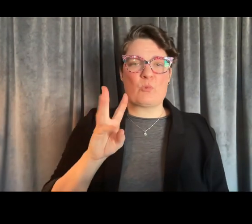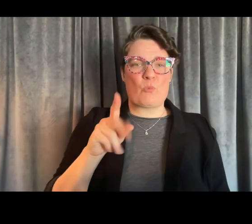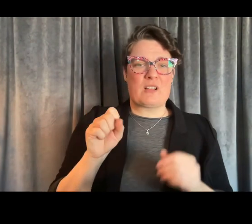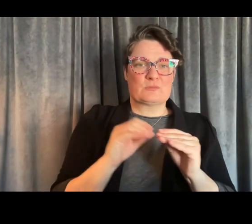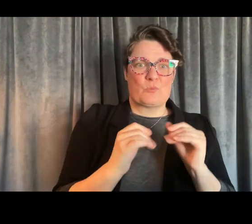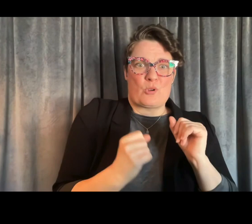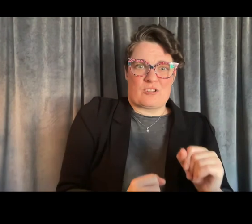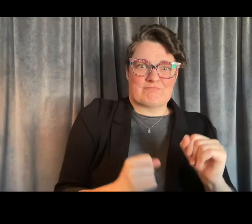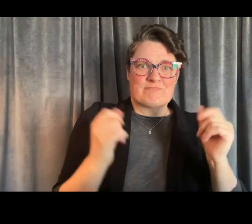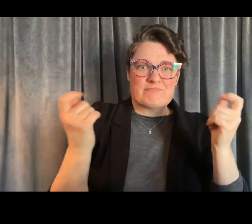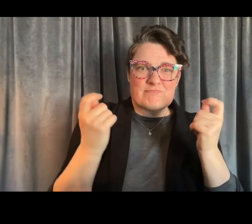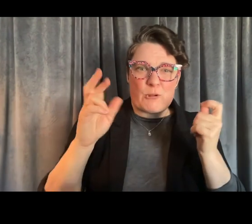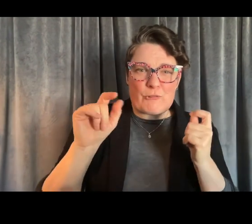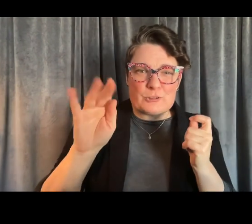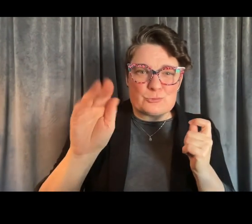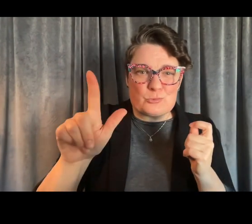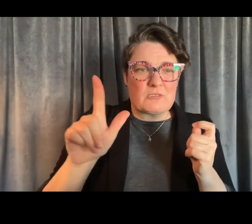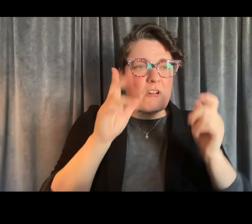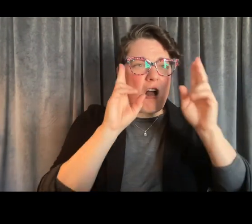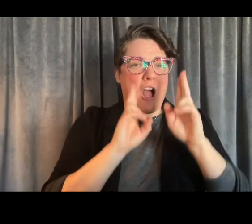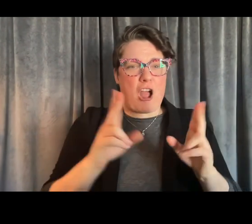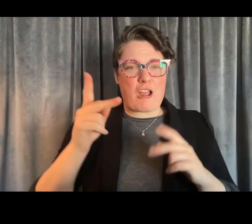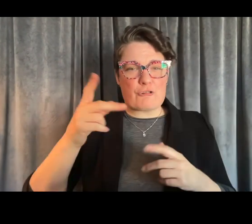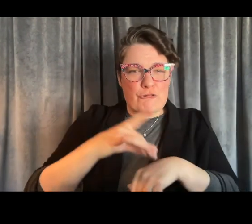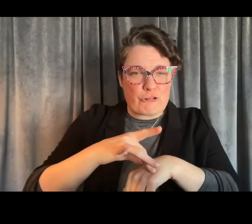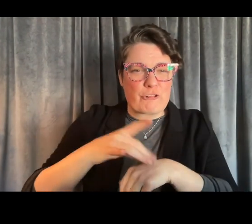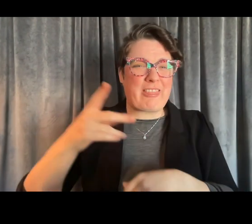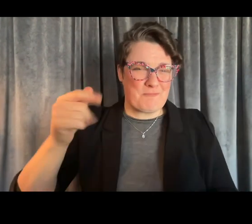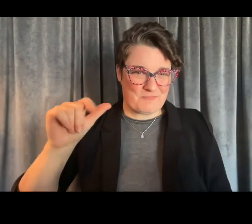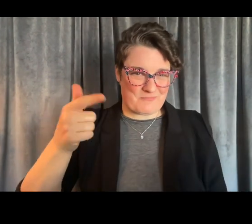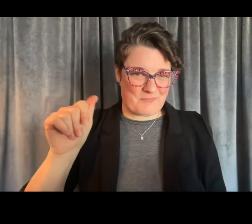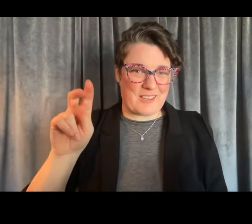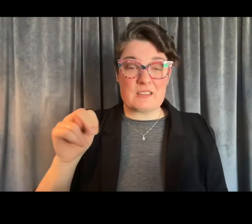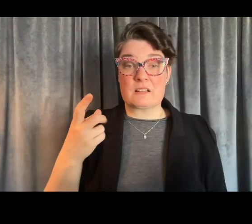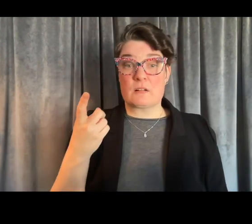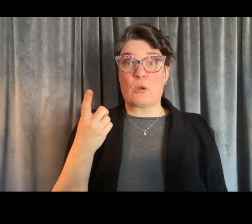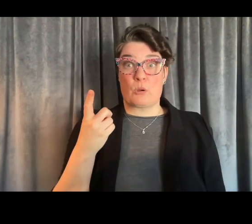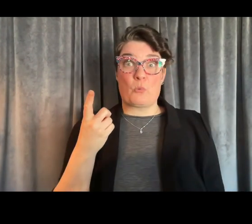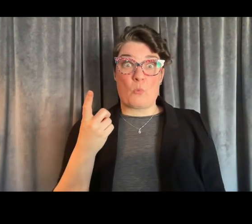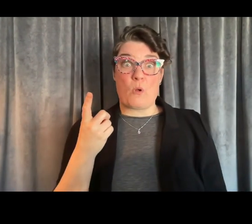pagan practices, and one of the primary connections that we have that we know